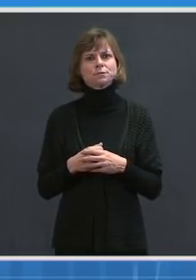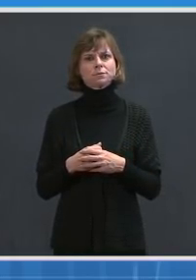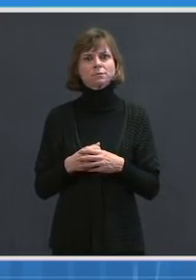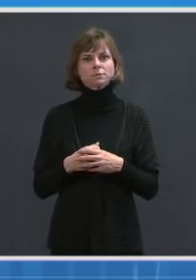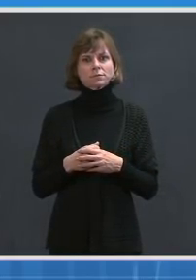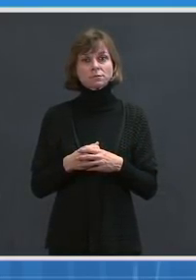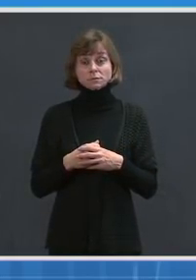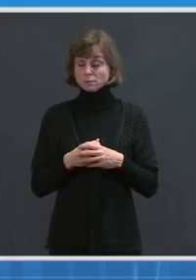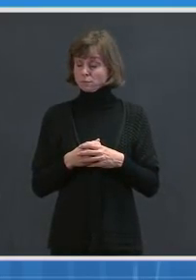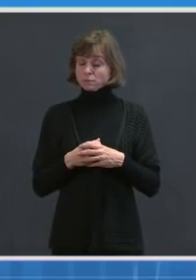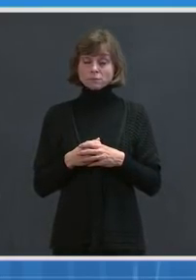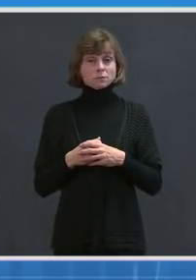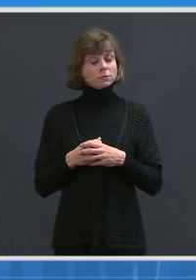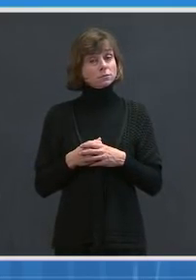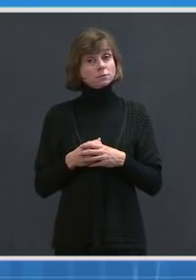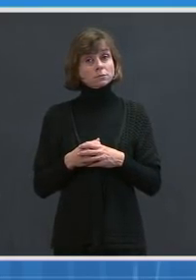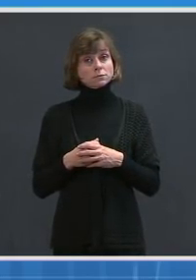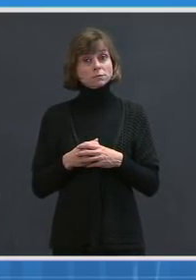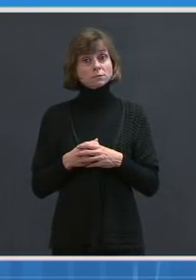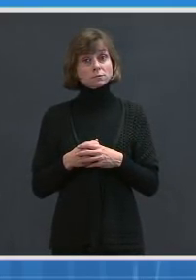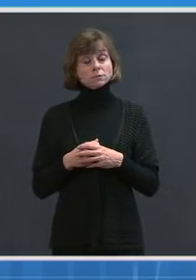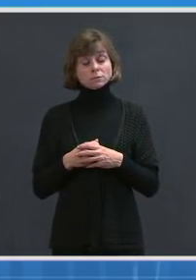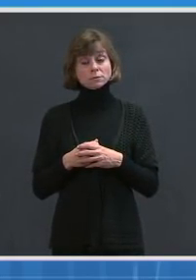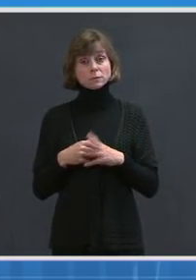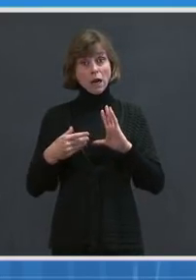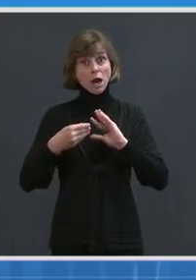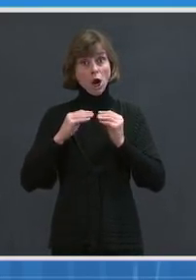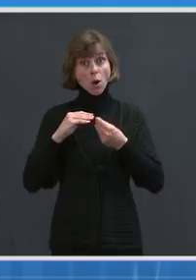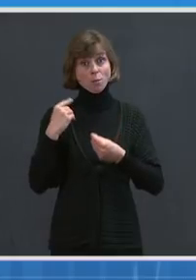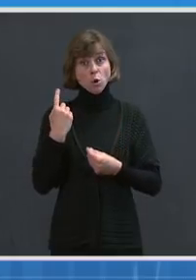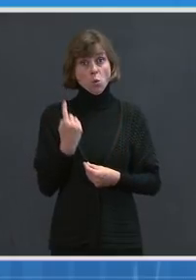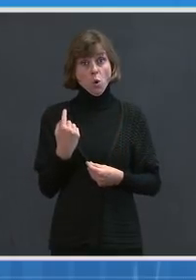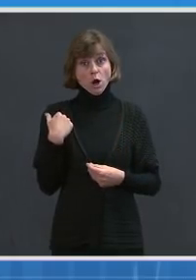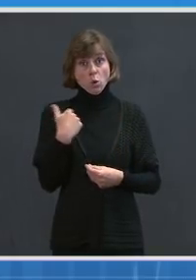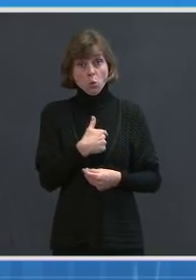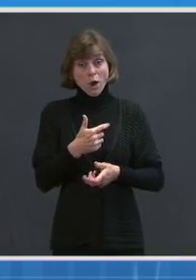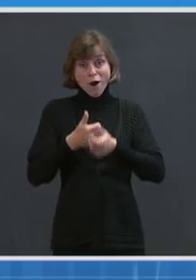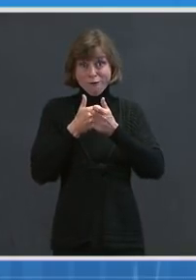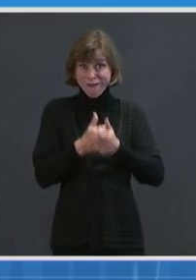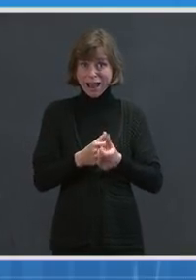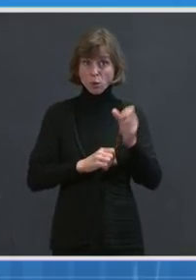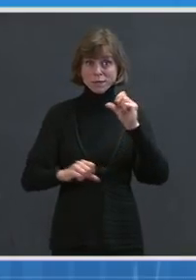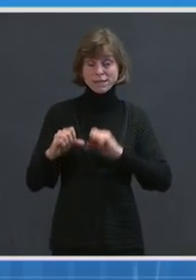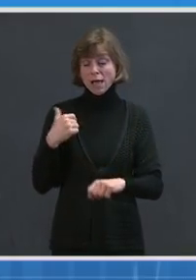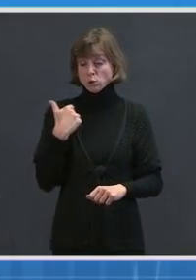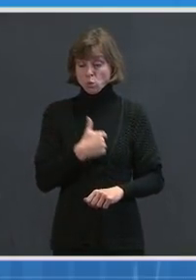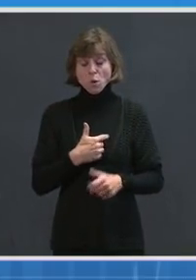Number one, we are following the science and we are following the data, and we are following with the work the CDC says.